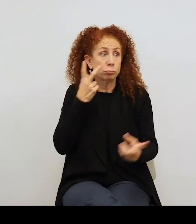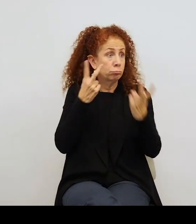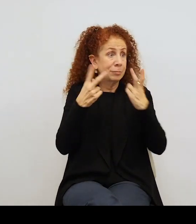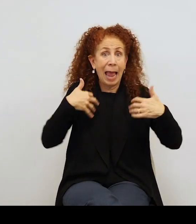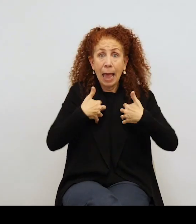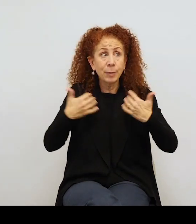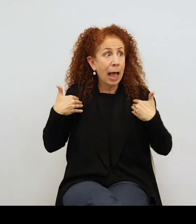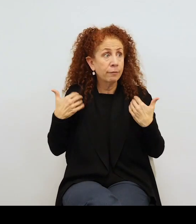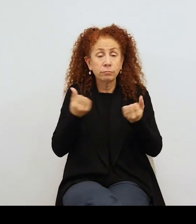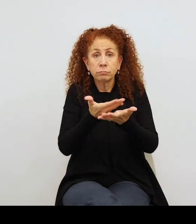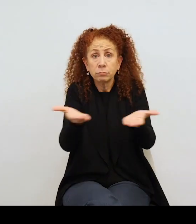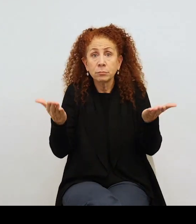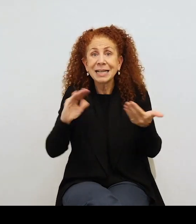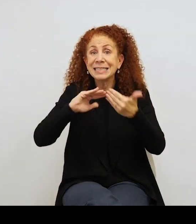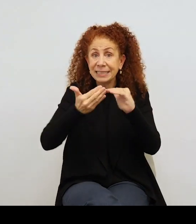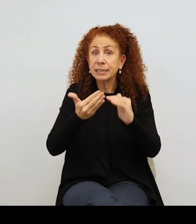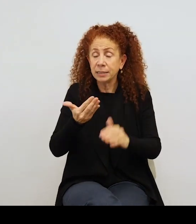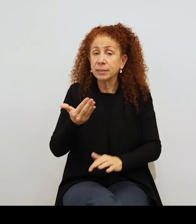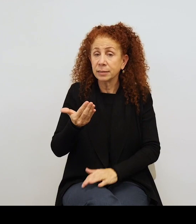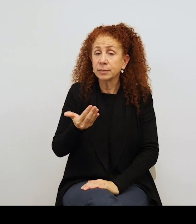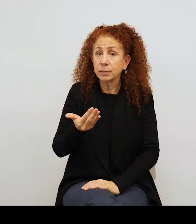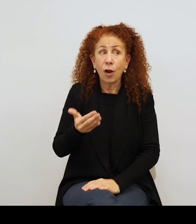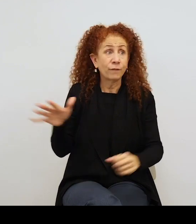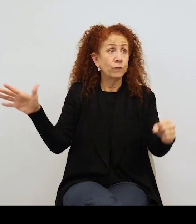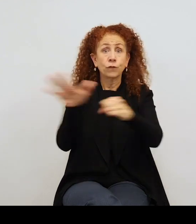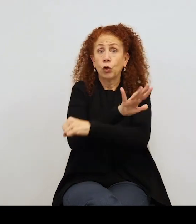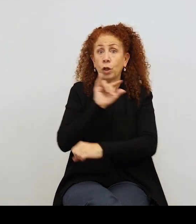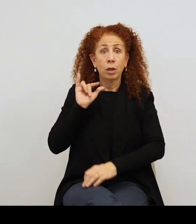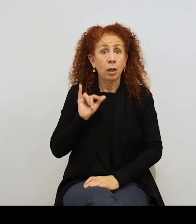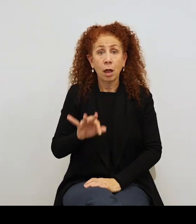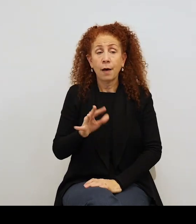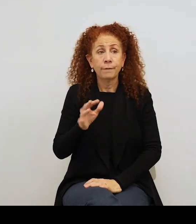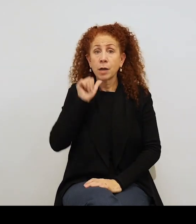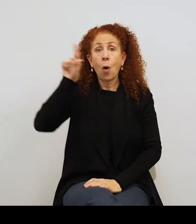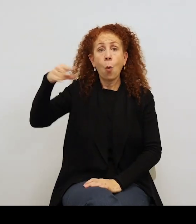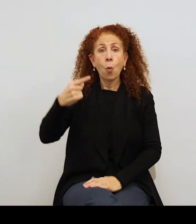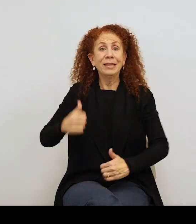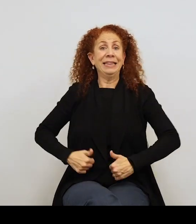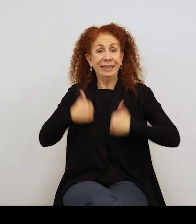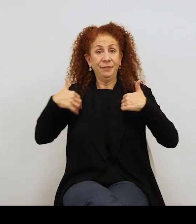So our cities are full of not just living creatures, but also